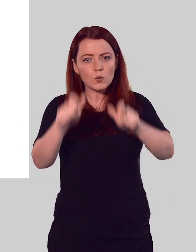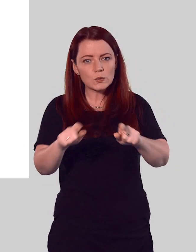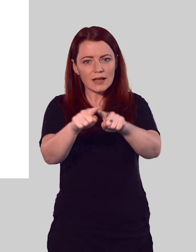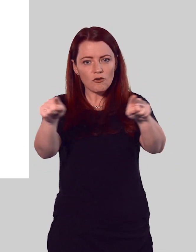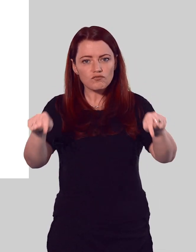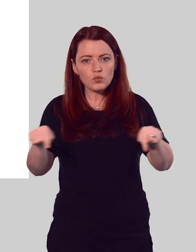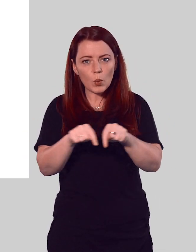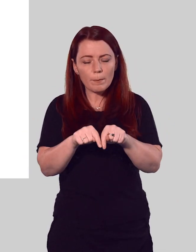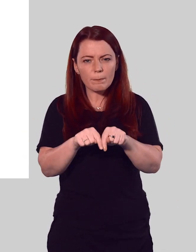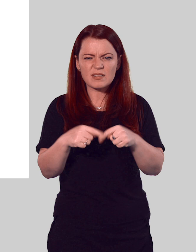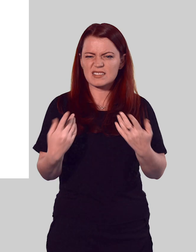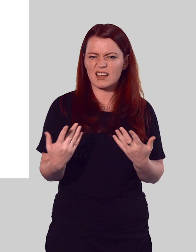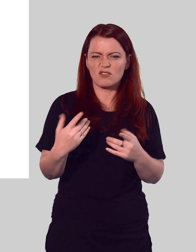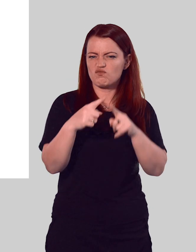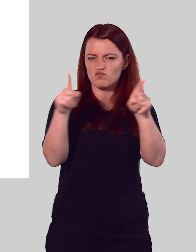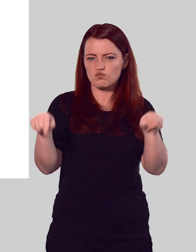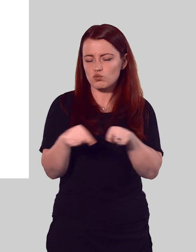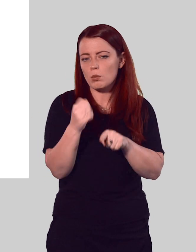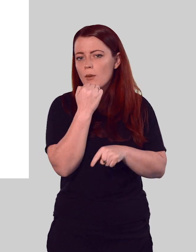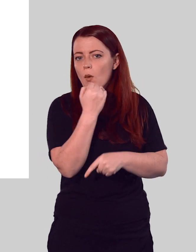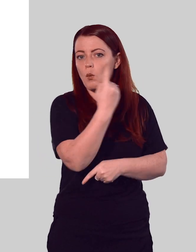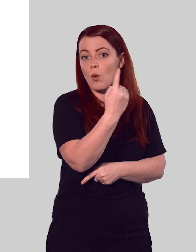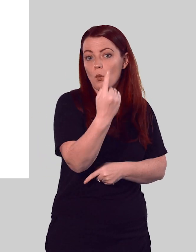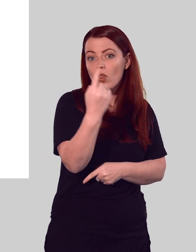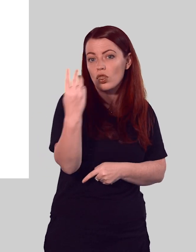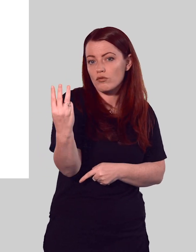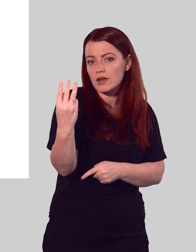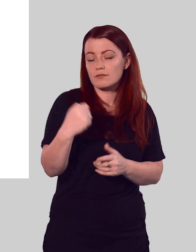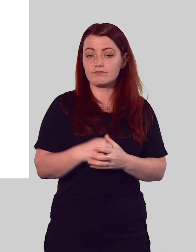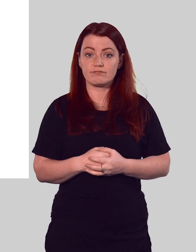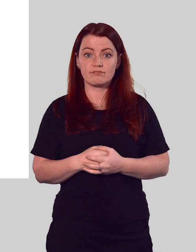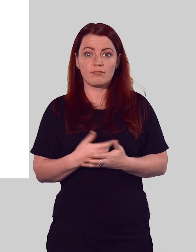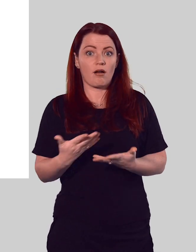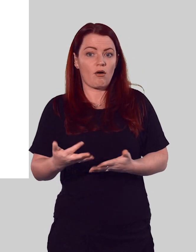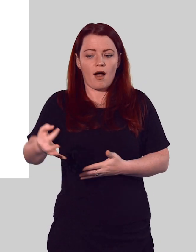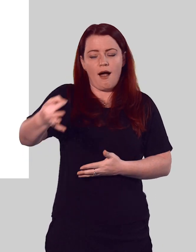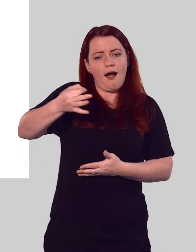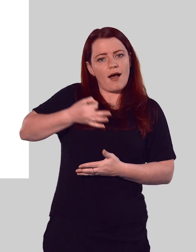room 113. You're asked to pick a book, a big fat book